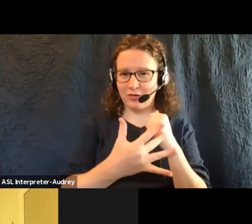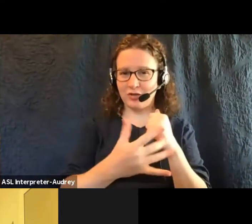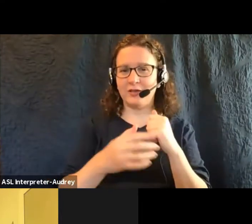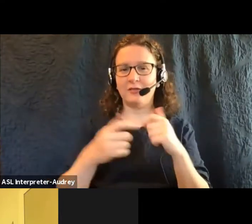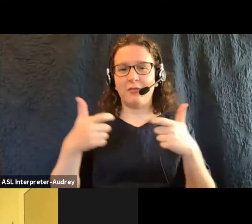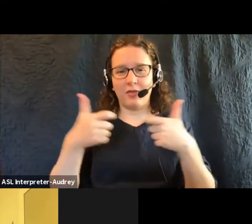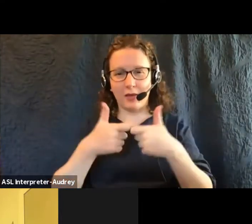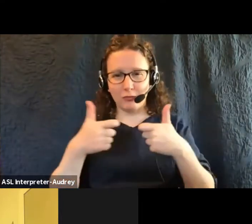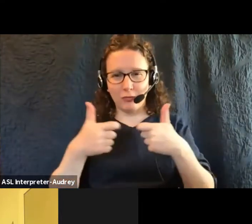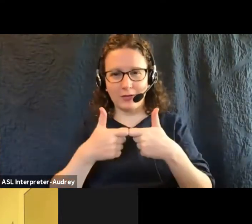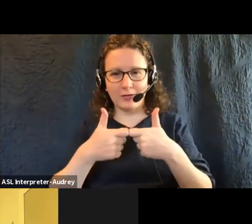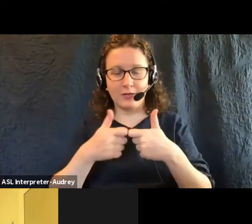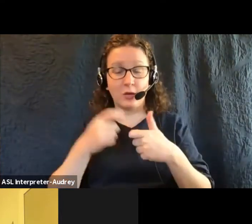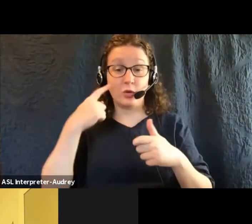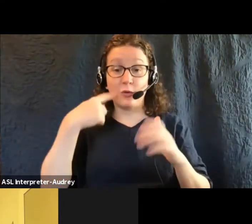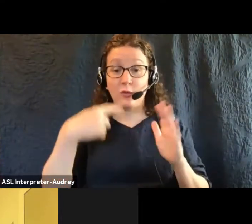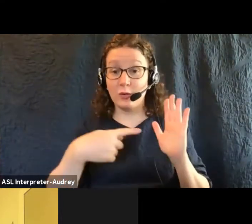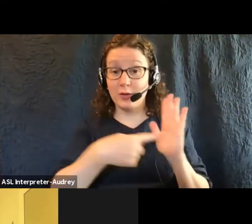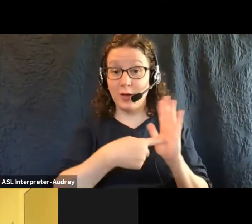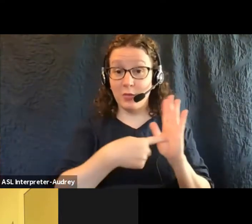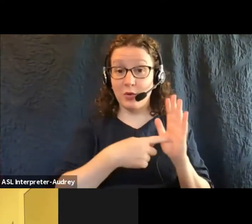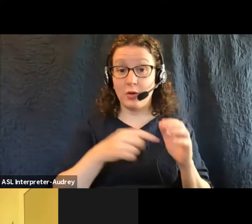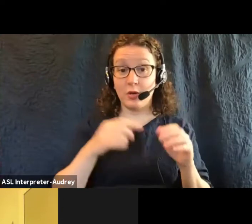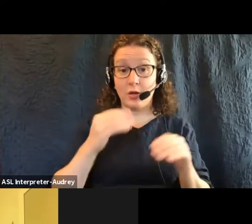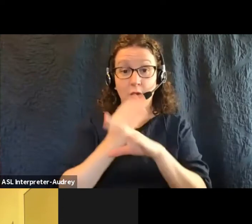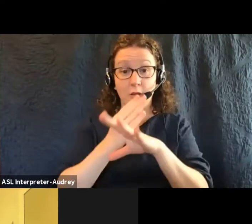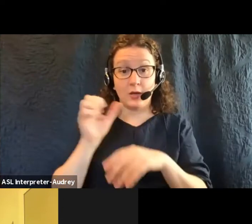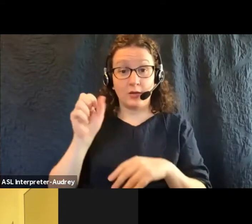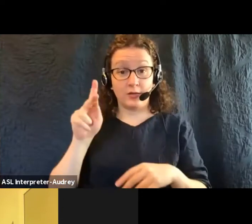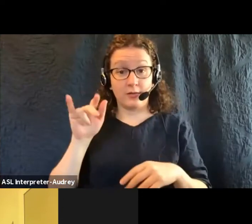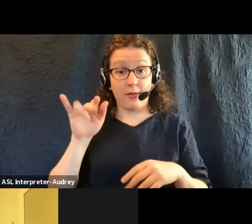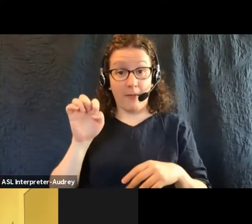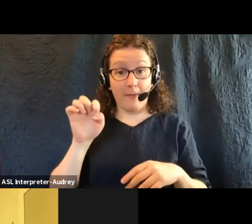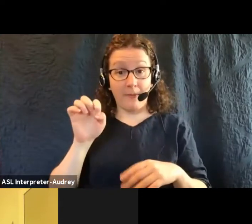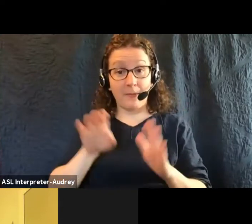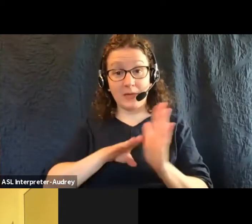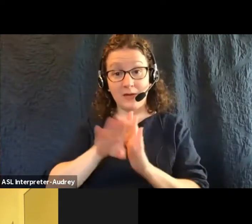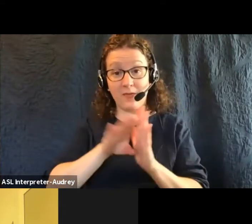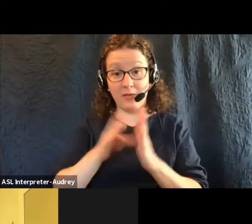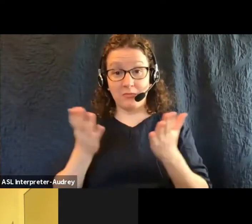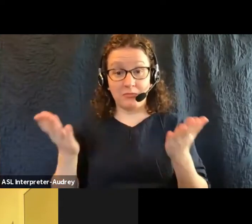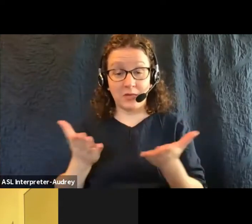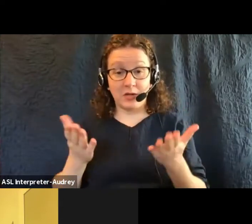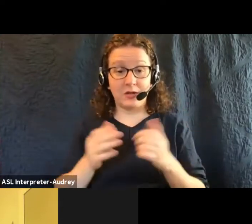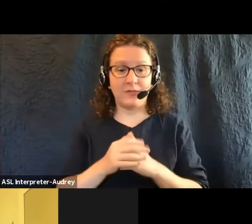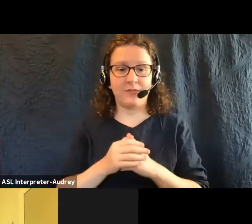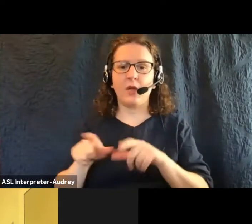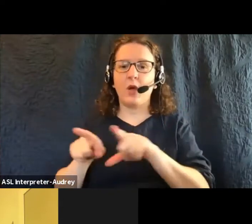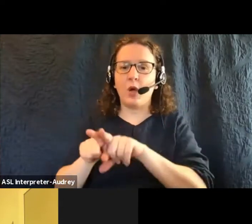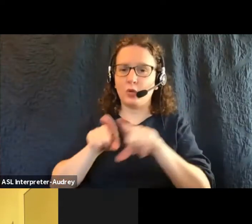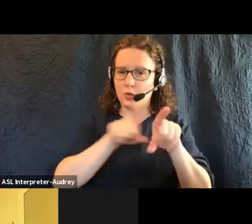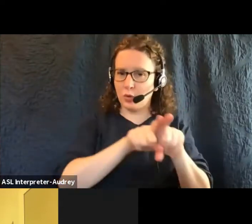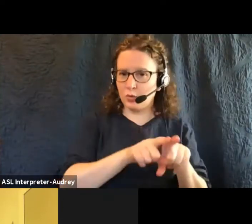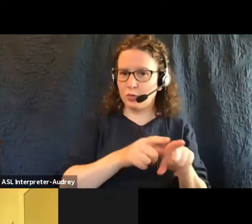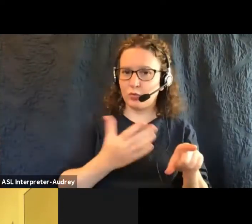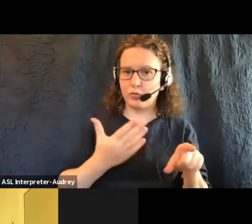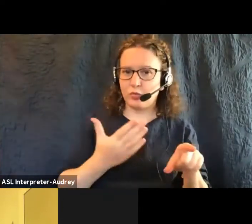for example Skype has been developed here and we are also well known for our electronic